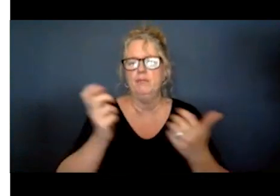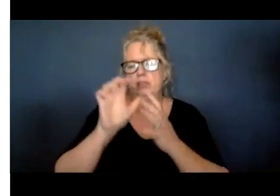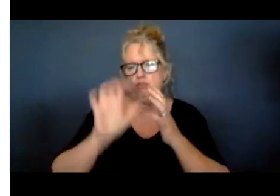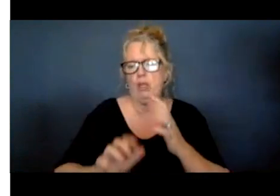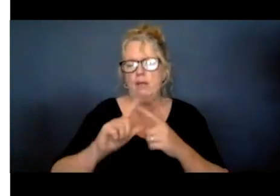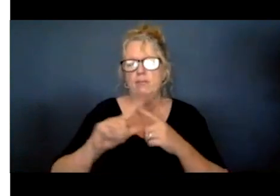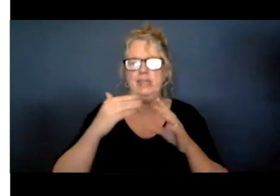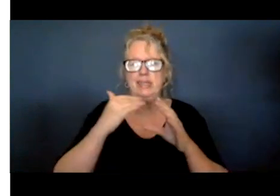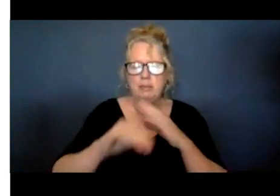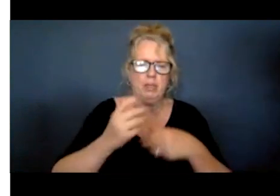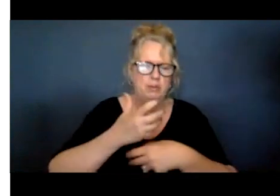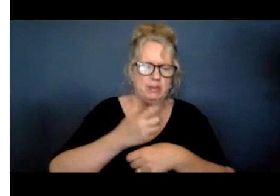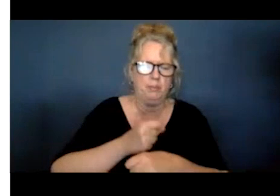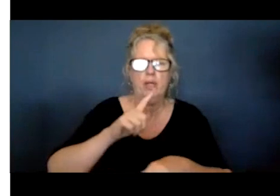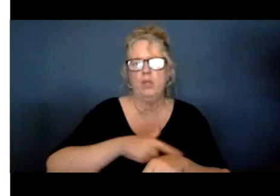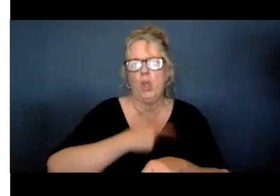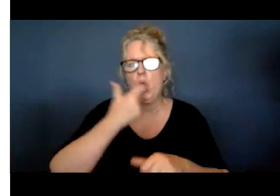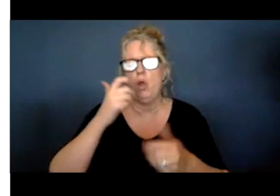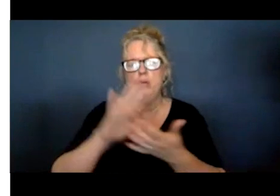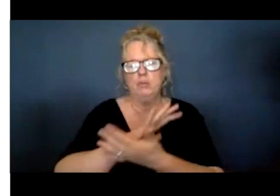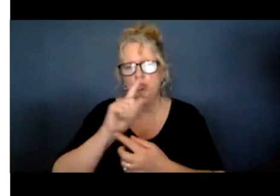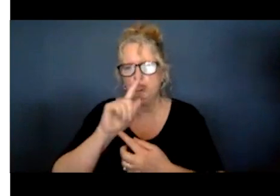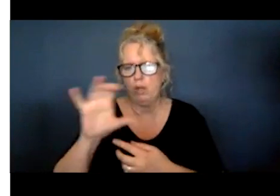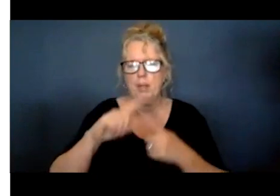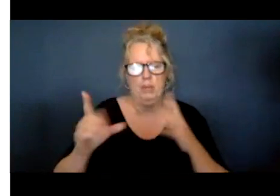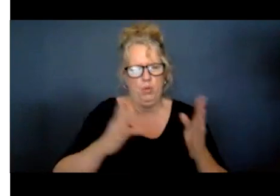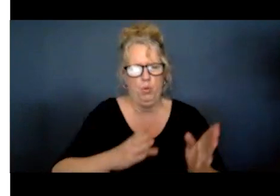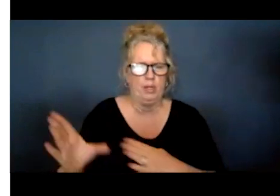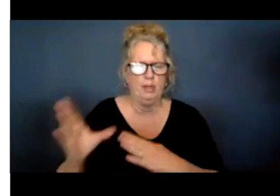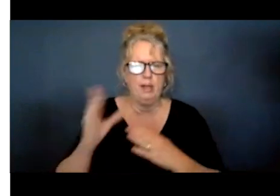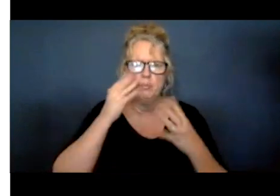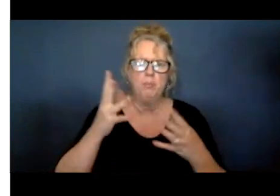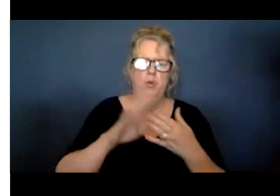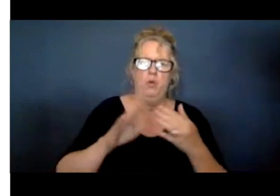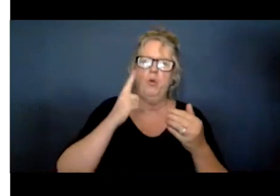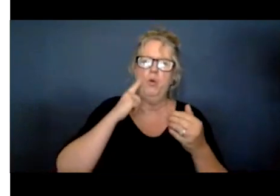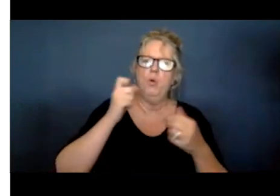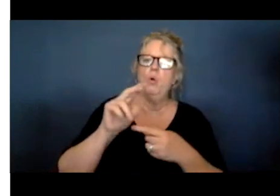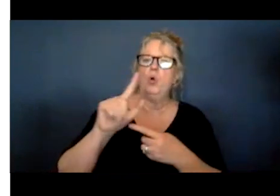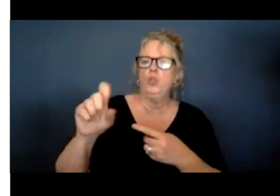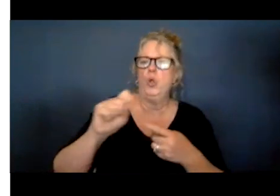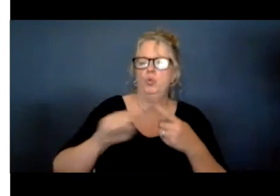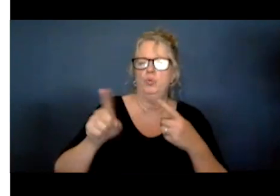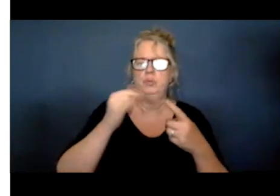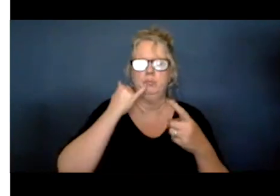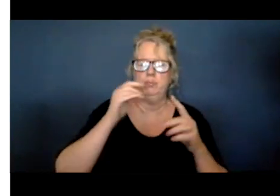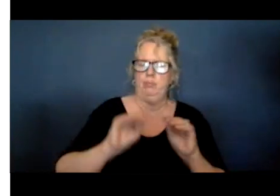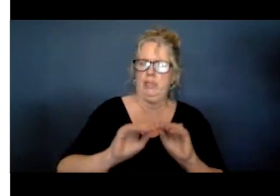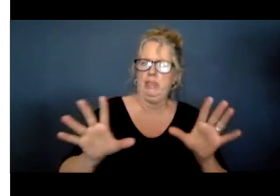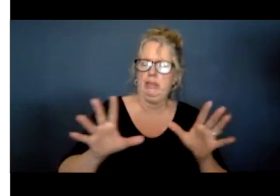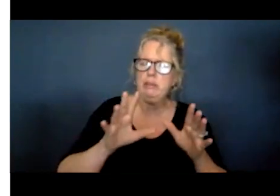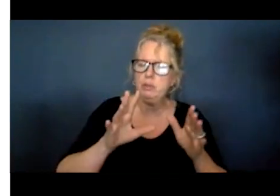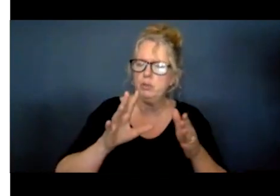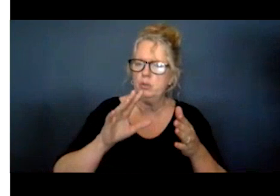summarizing long documents, organizing data, or turning notes into clear action items. It